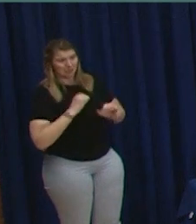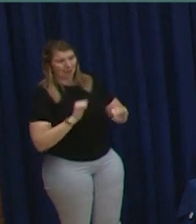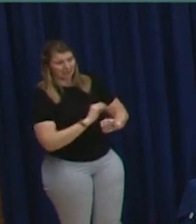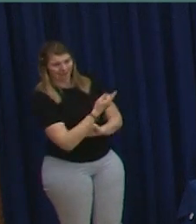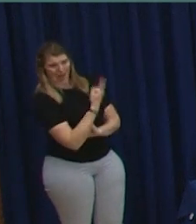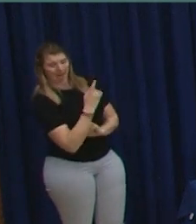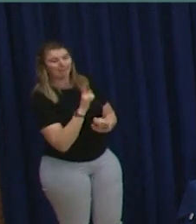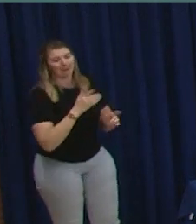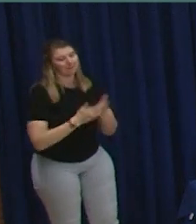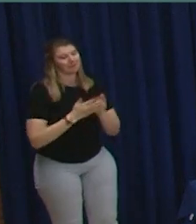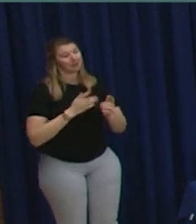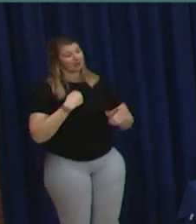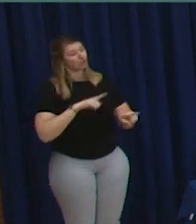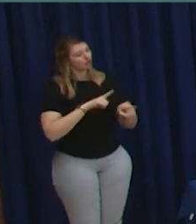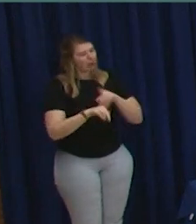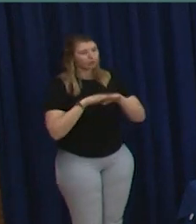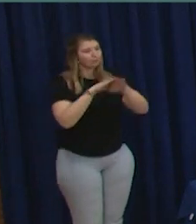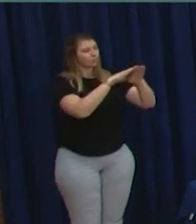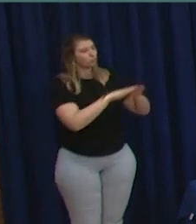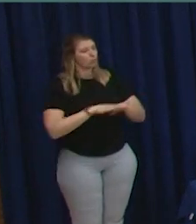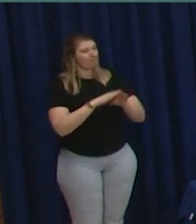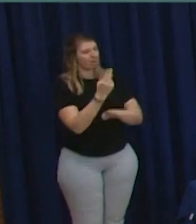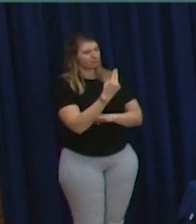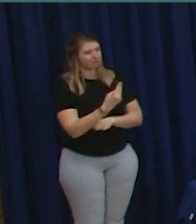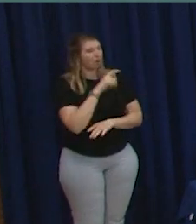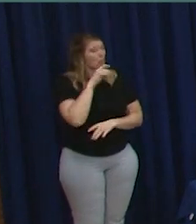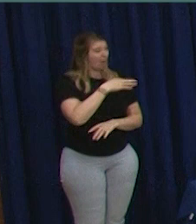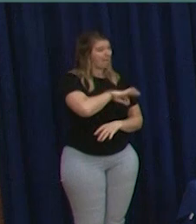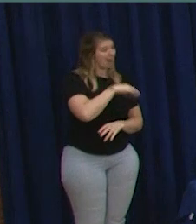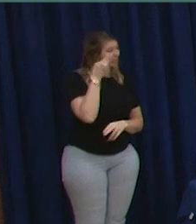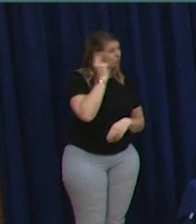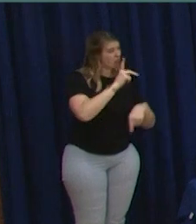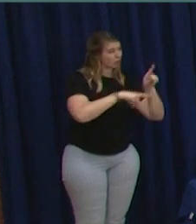that universality of design which benefits both neurodiverse and neurotypical students,